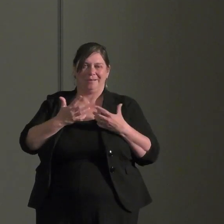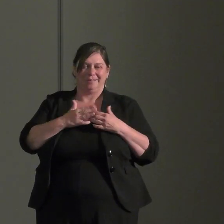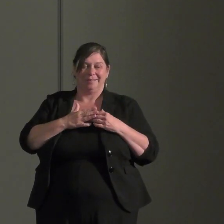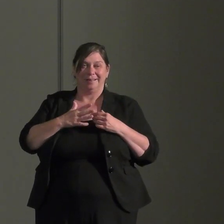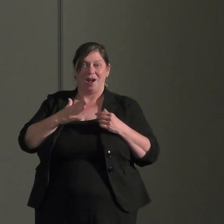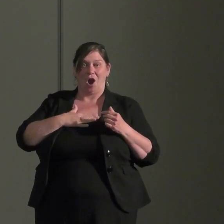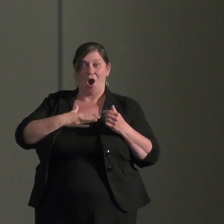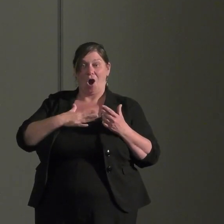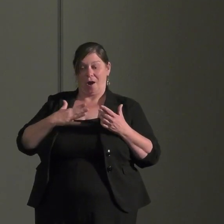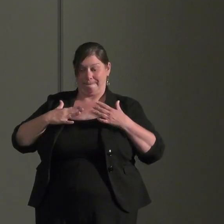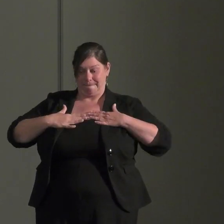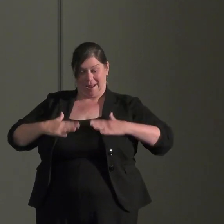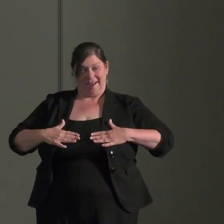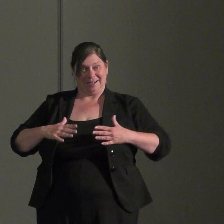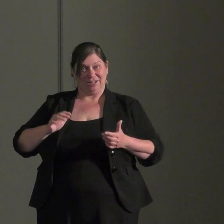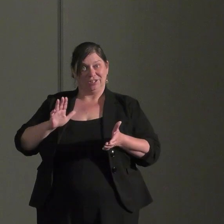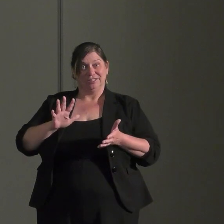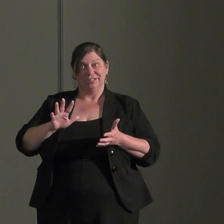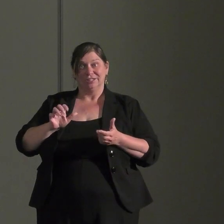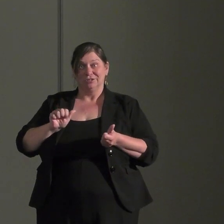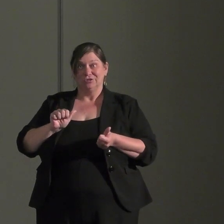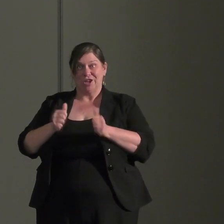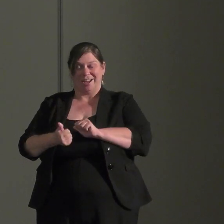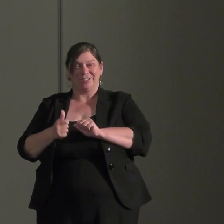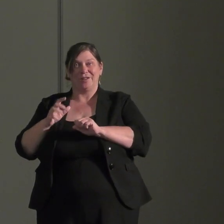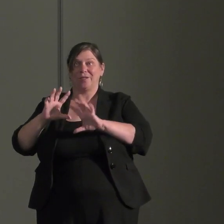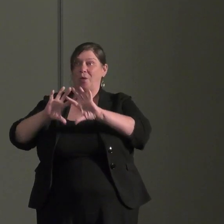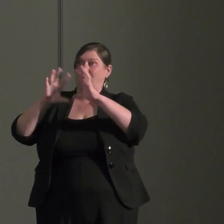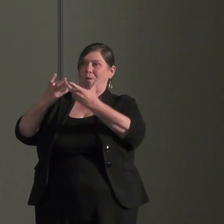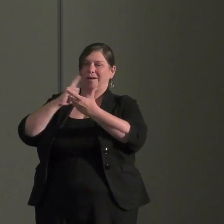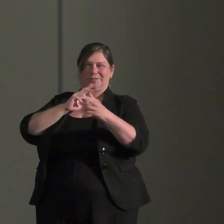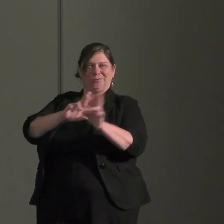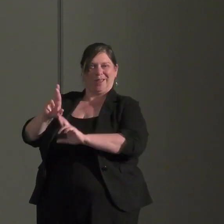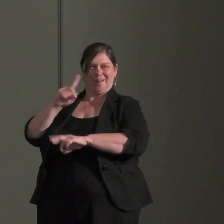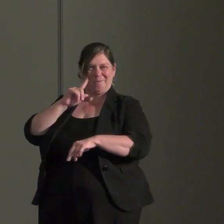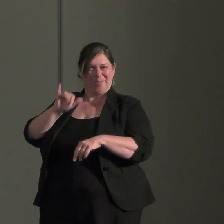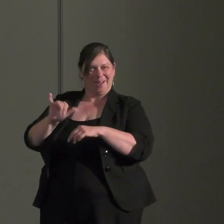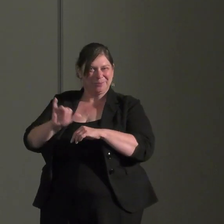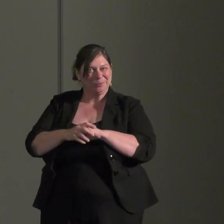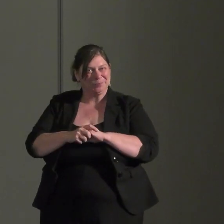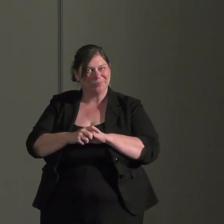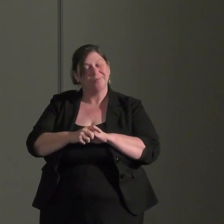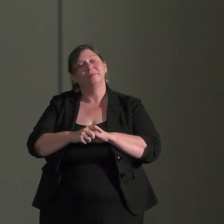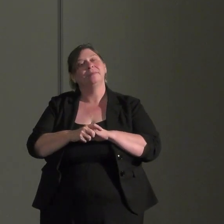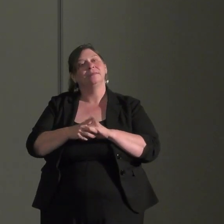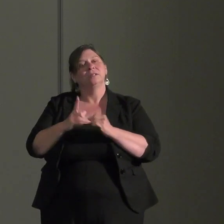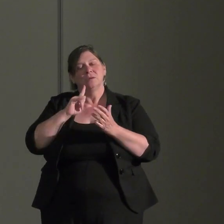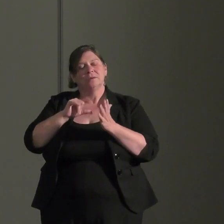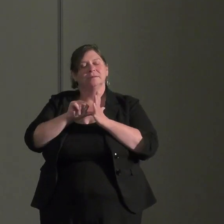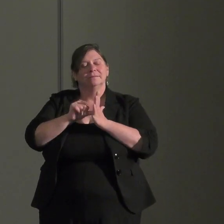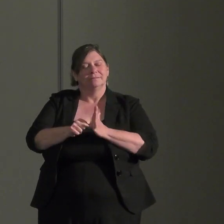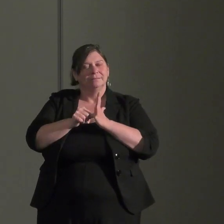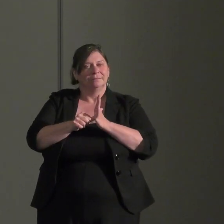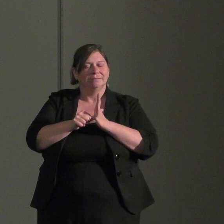our body changes. The world is ready for us. So we just want to reiterate we love the idea that